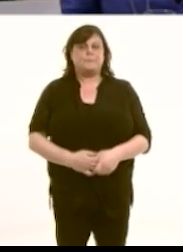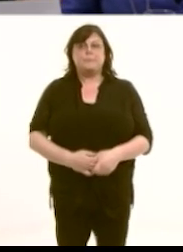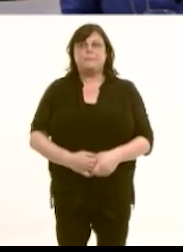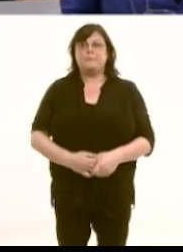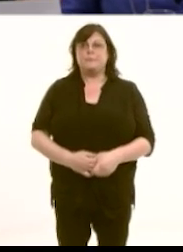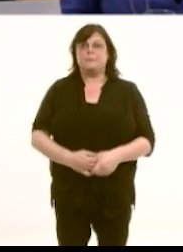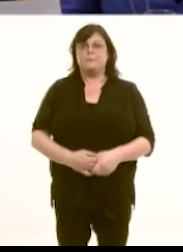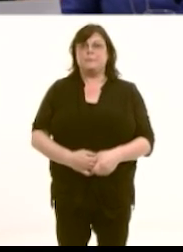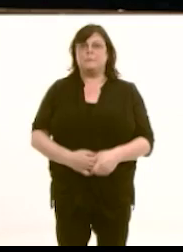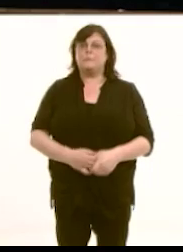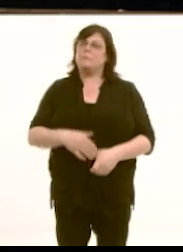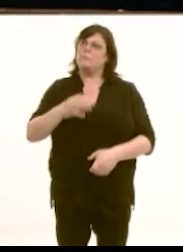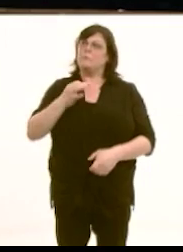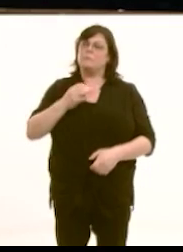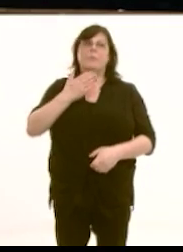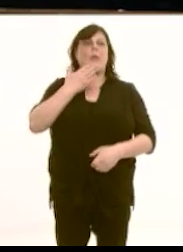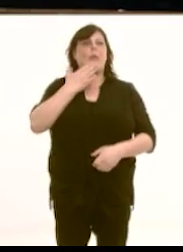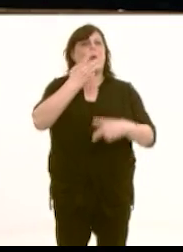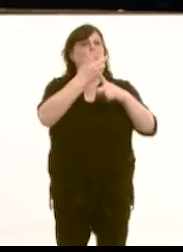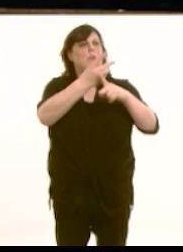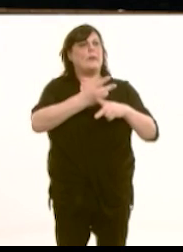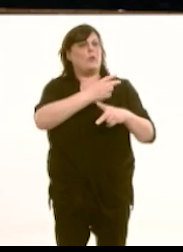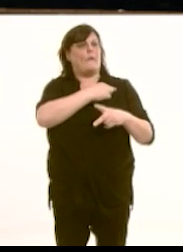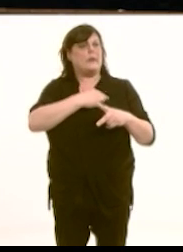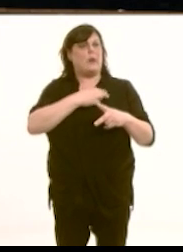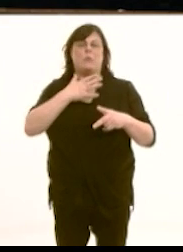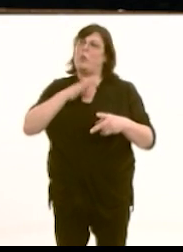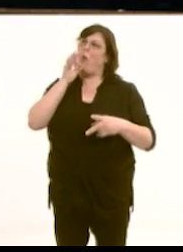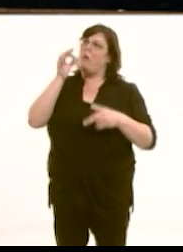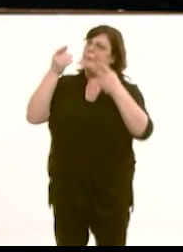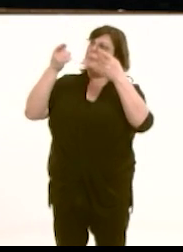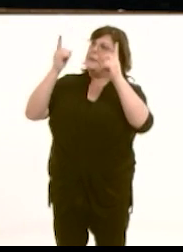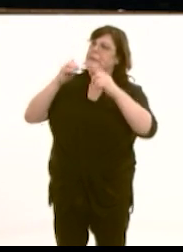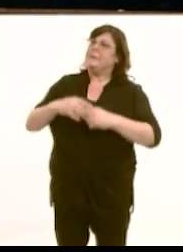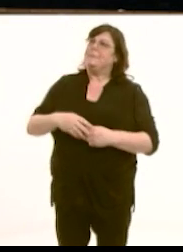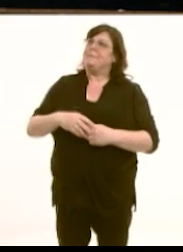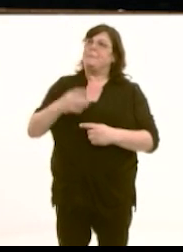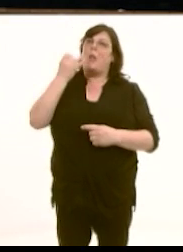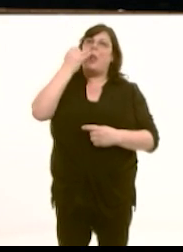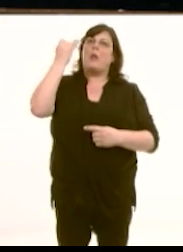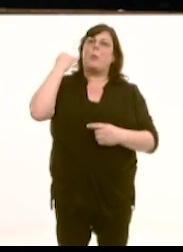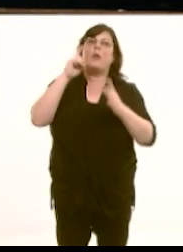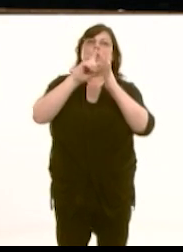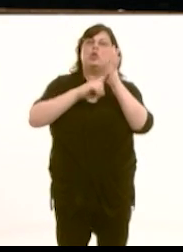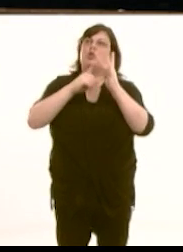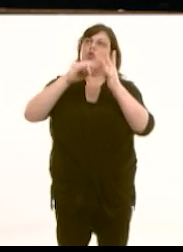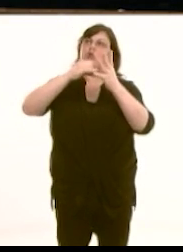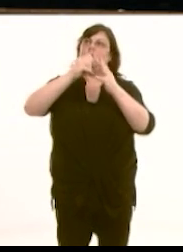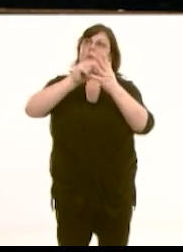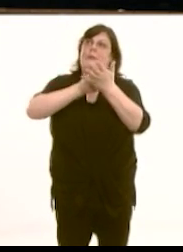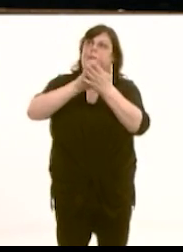Keith Davies: First Minister, last week, the Joseph Rowntree Foundation published a report